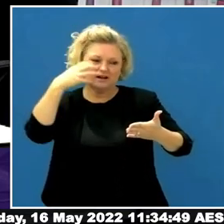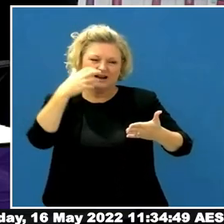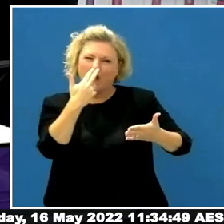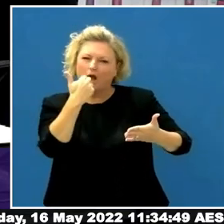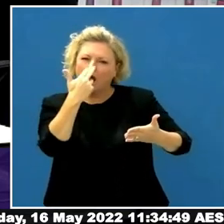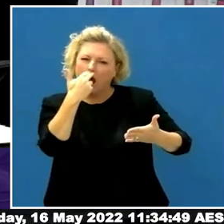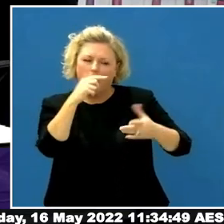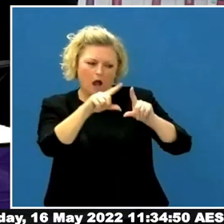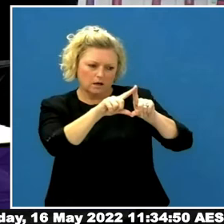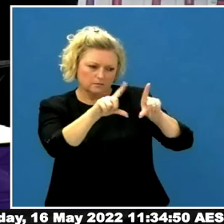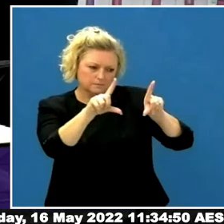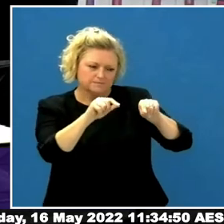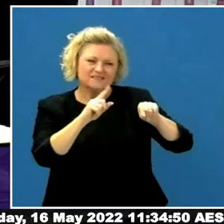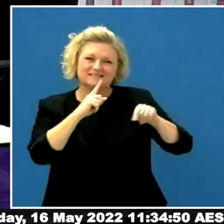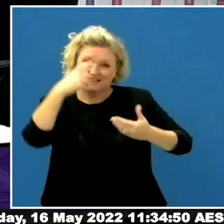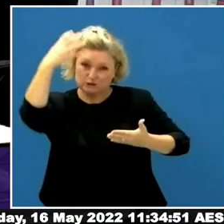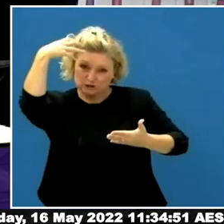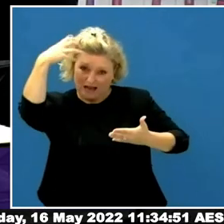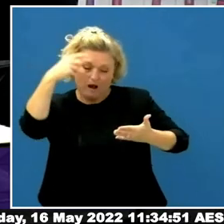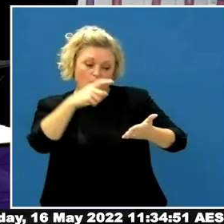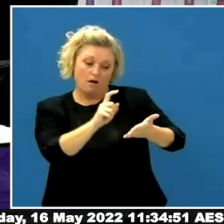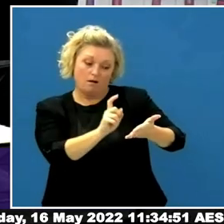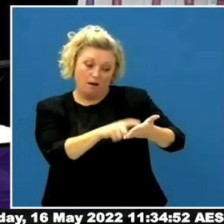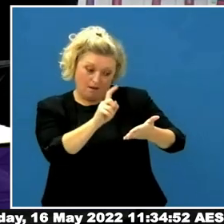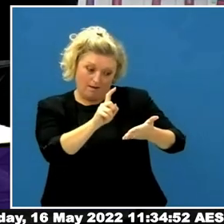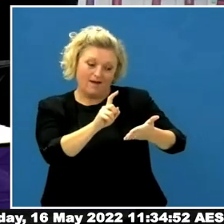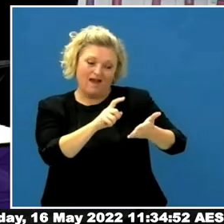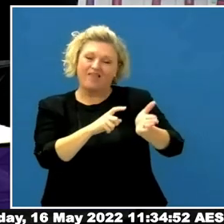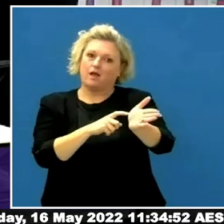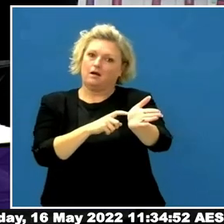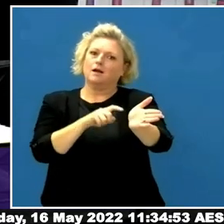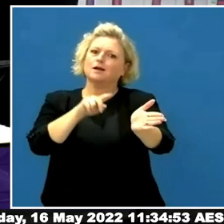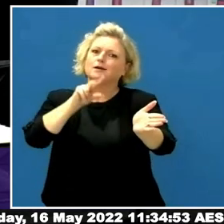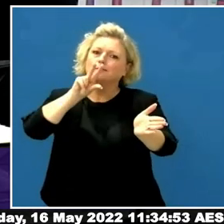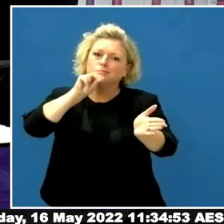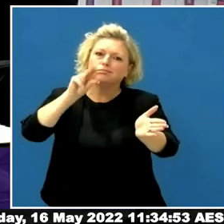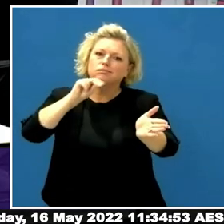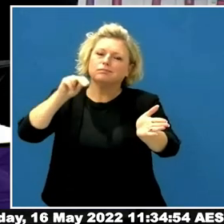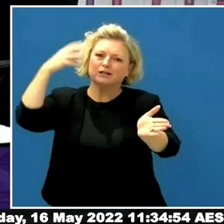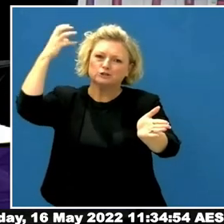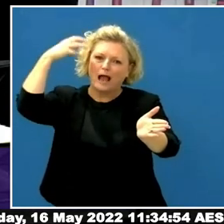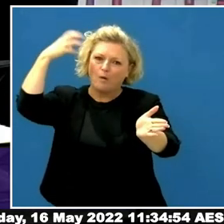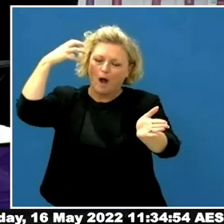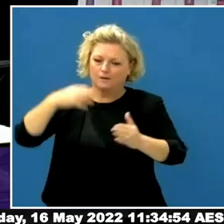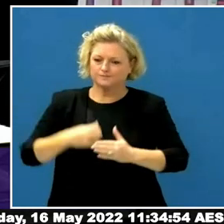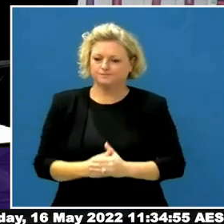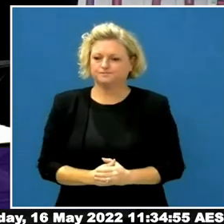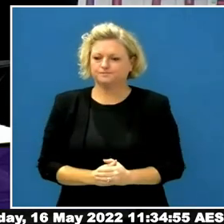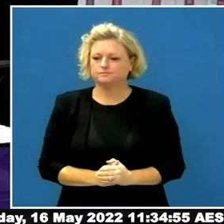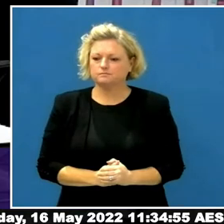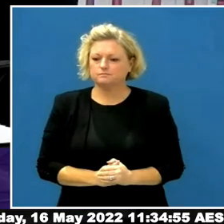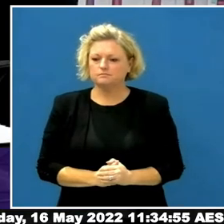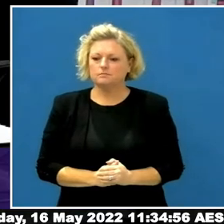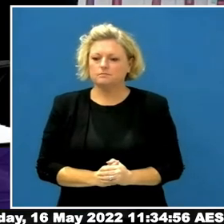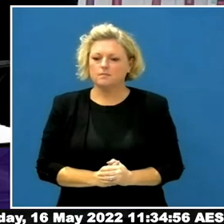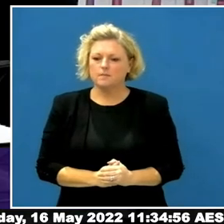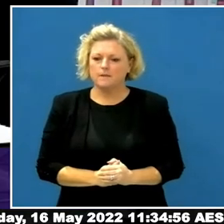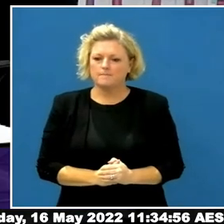that says shower and then he - it will say it for him. Thank you. MR FOGARTY: And that was first used in - was that used in high school